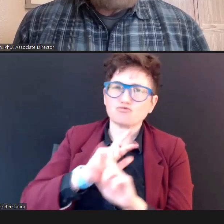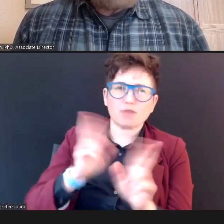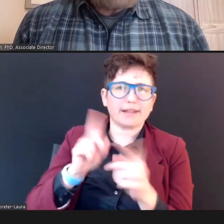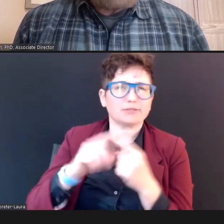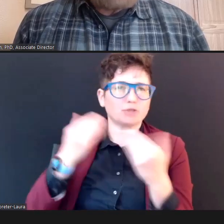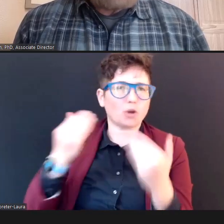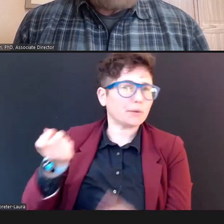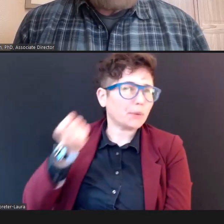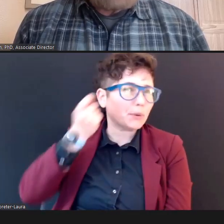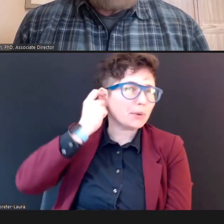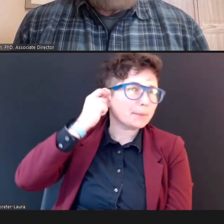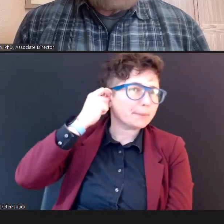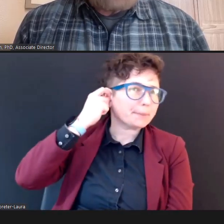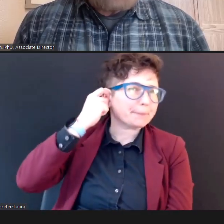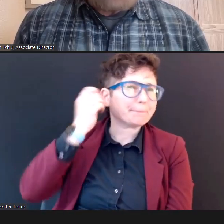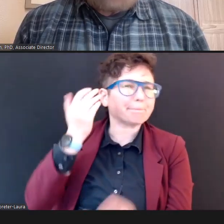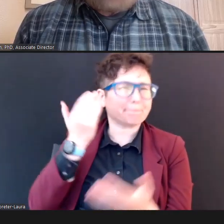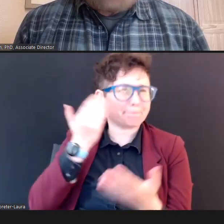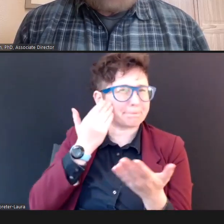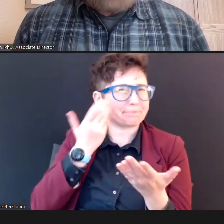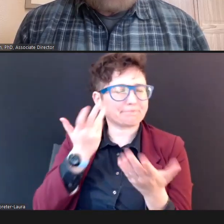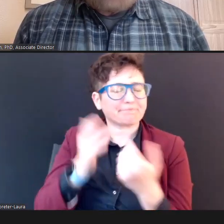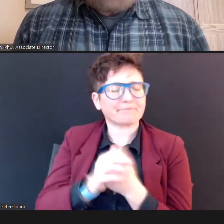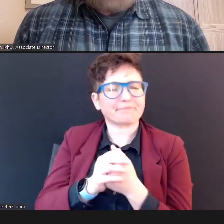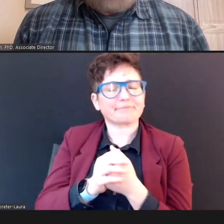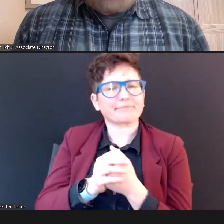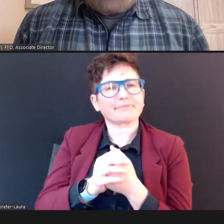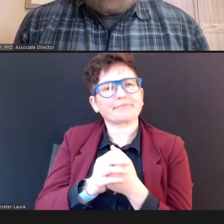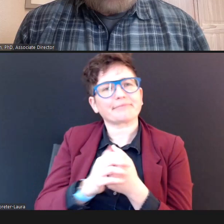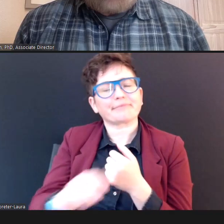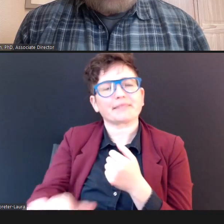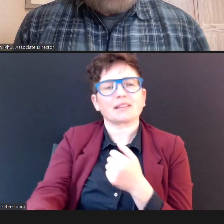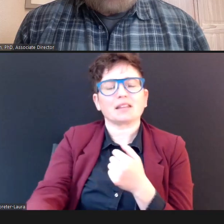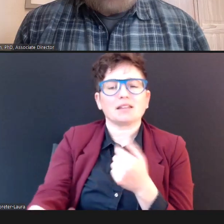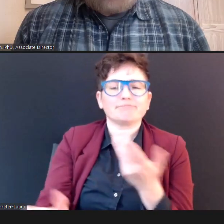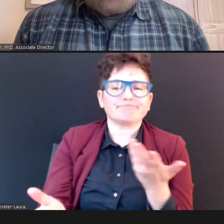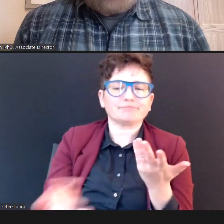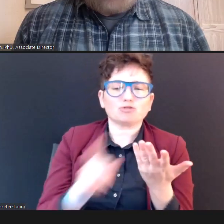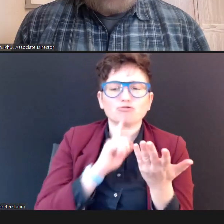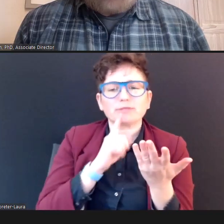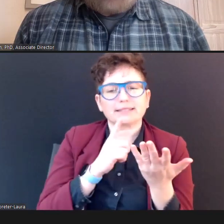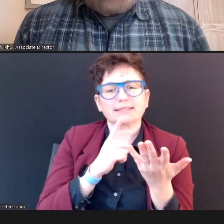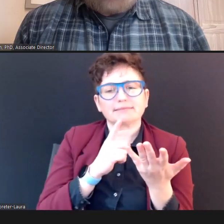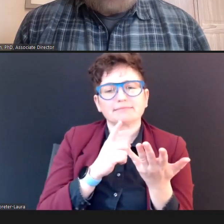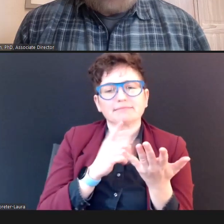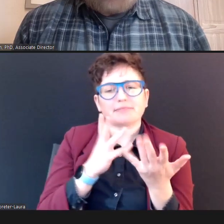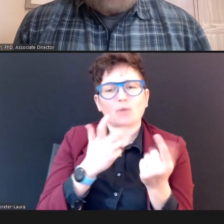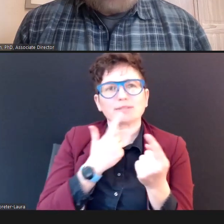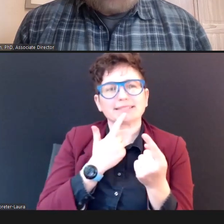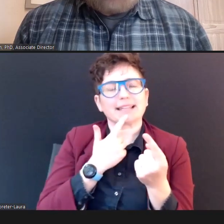a so um I don't want to under um under